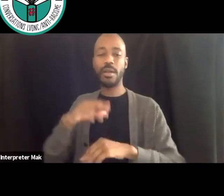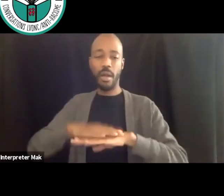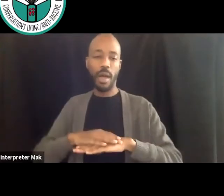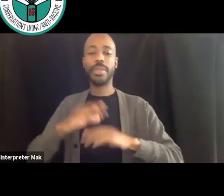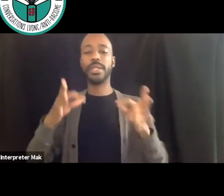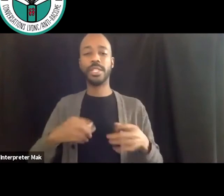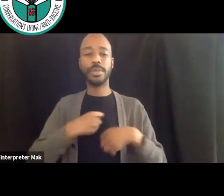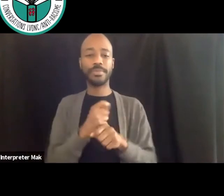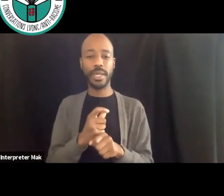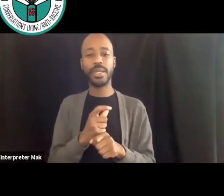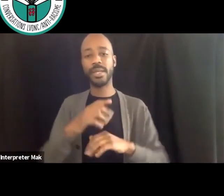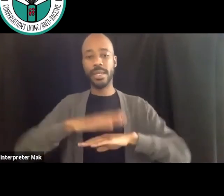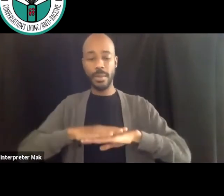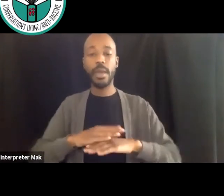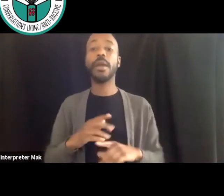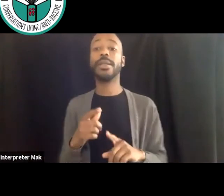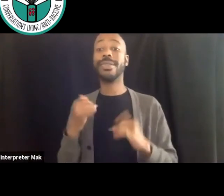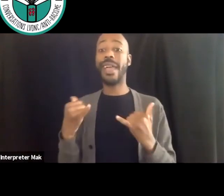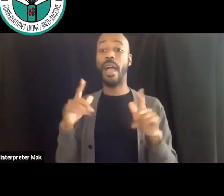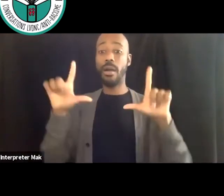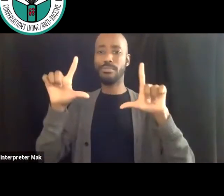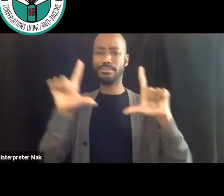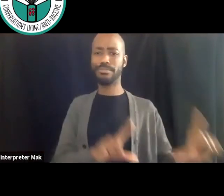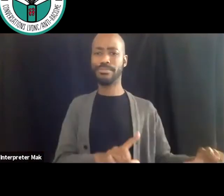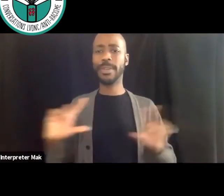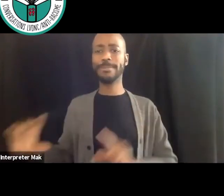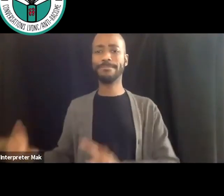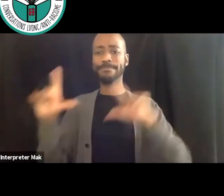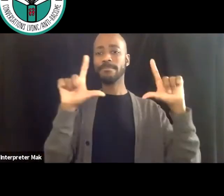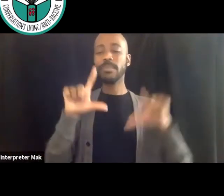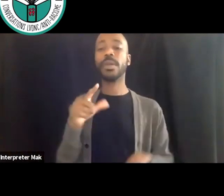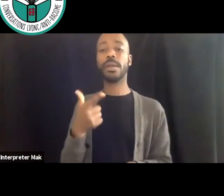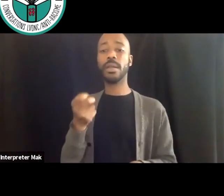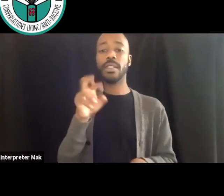Me coming at it from a gendered lens there's this misunderstanding,